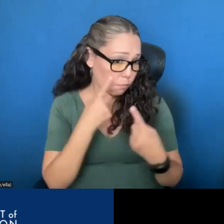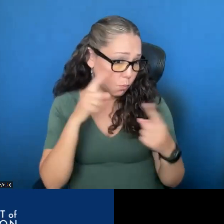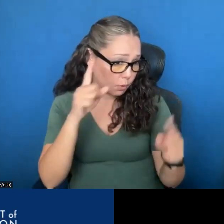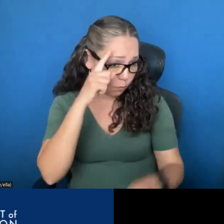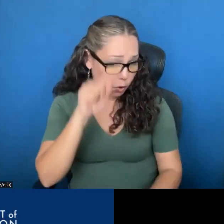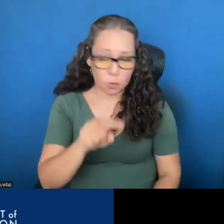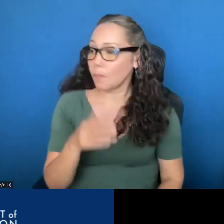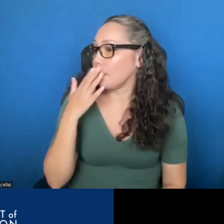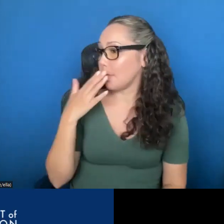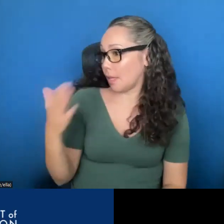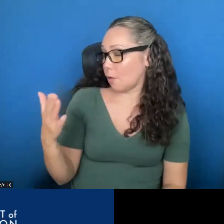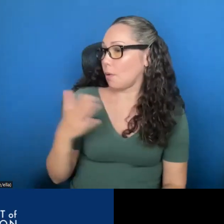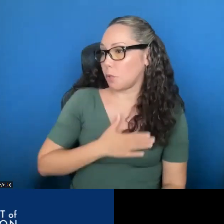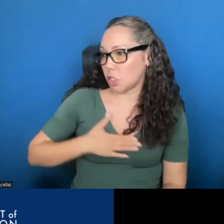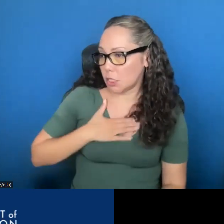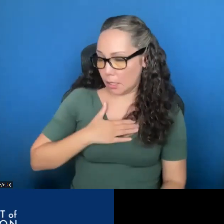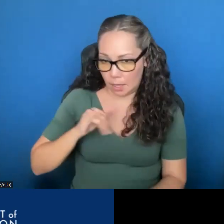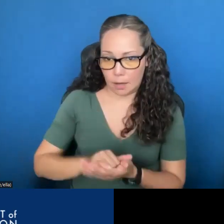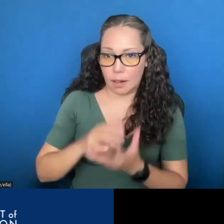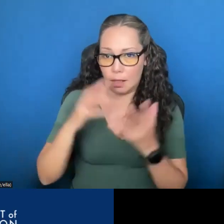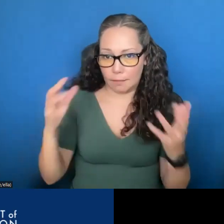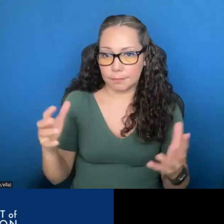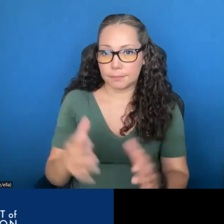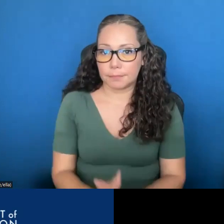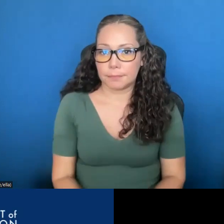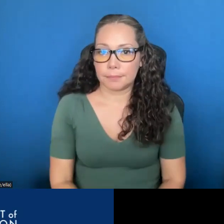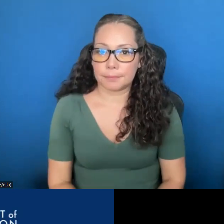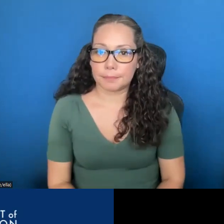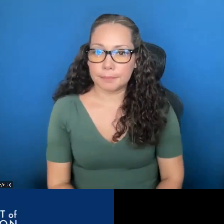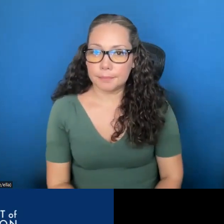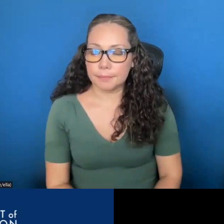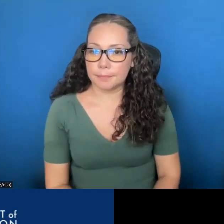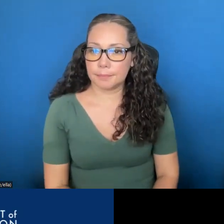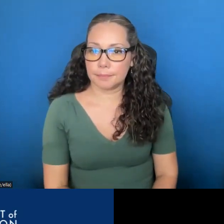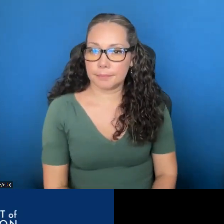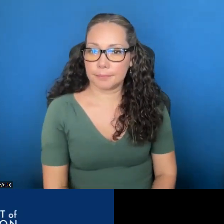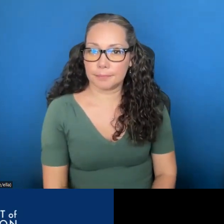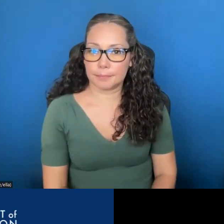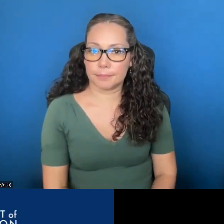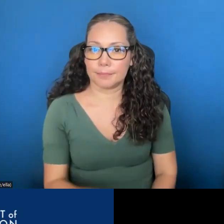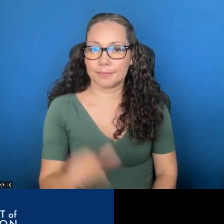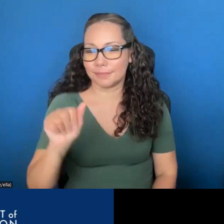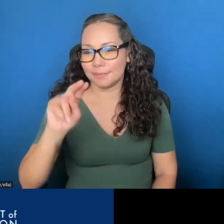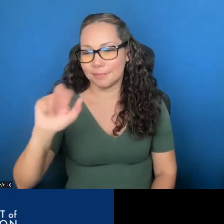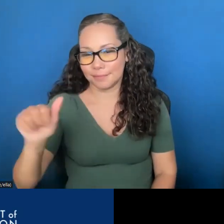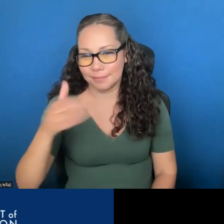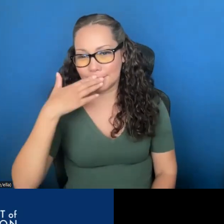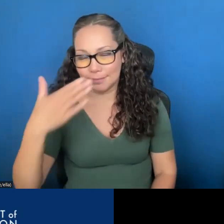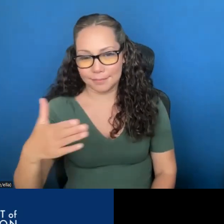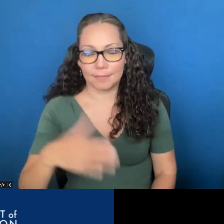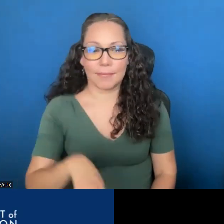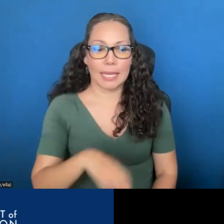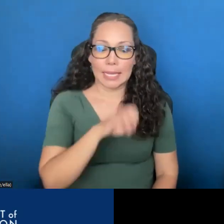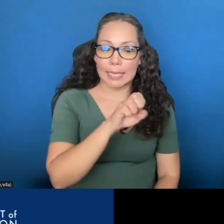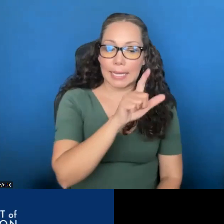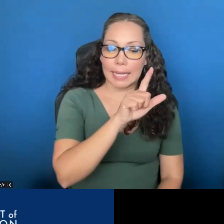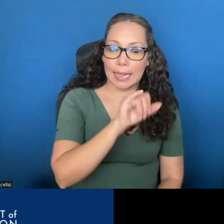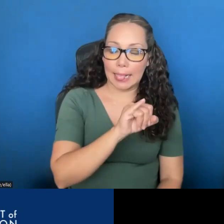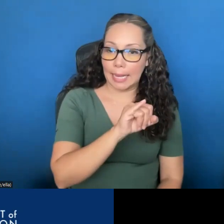you appreciate that very much yeah Anna thank you so Eli pointed out to me that I skipped over um